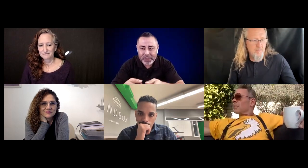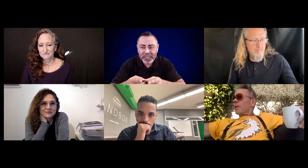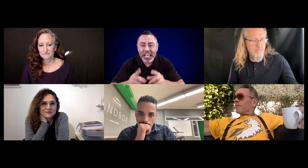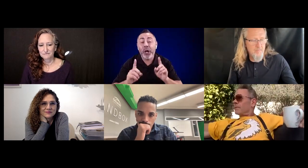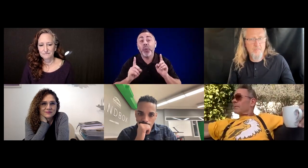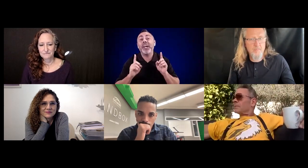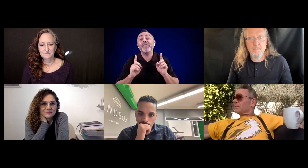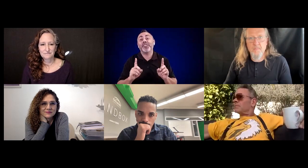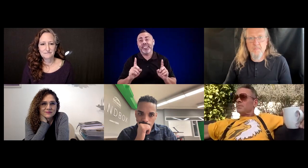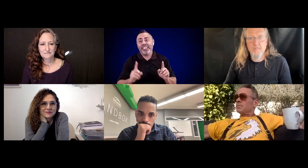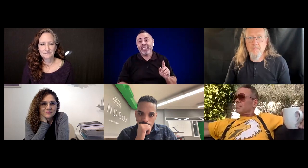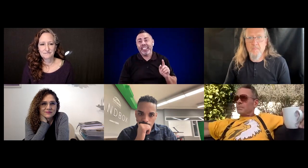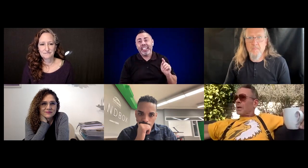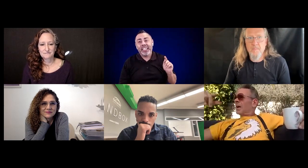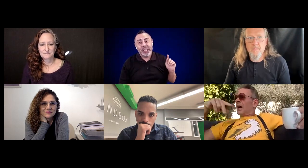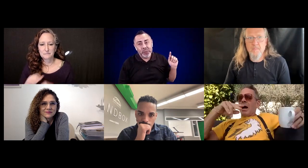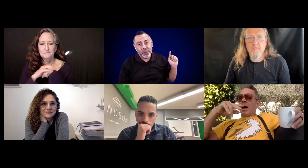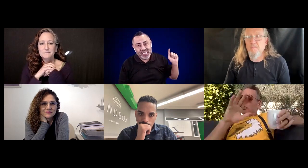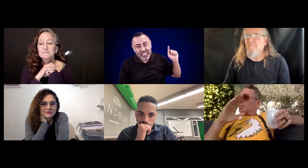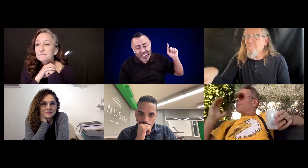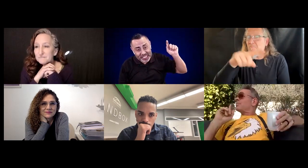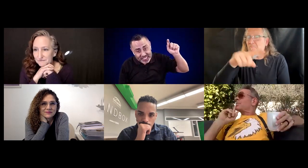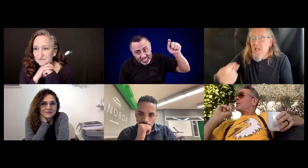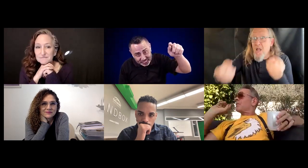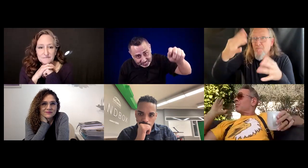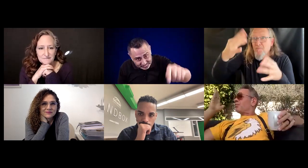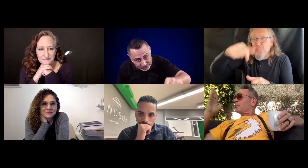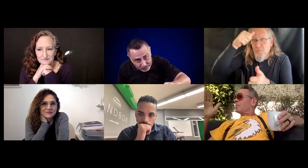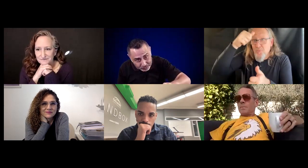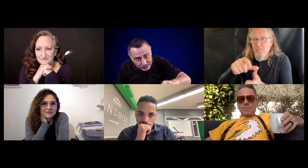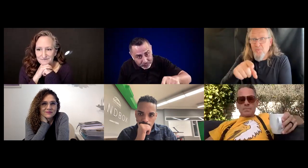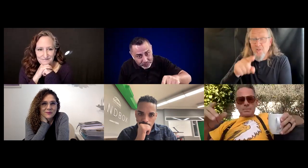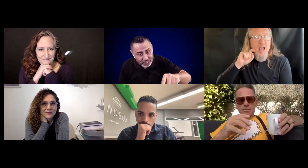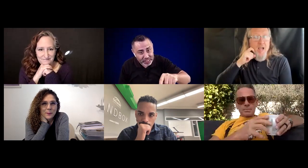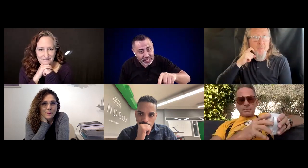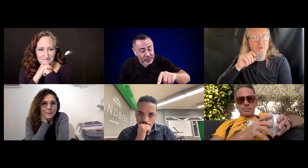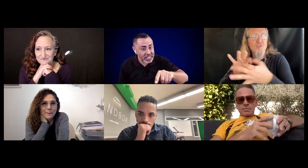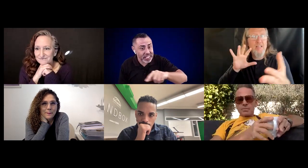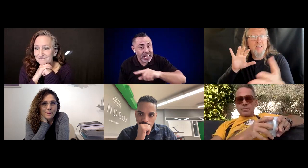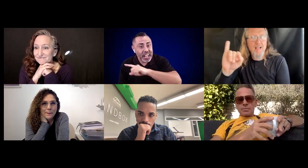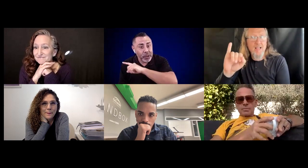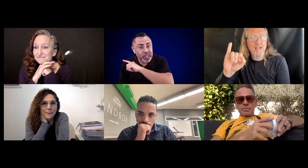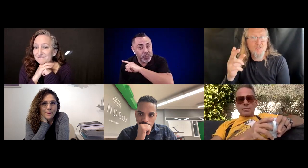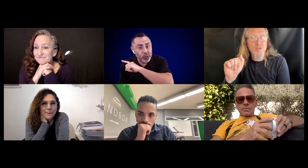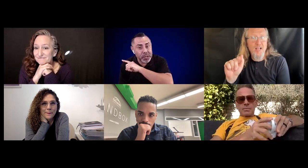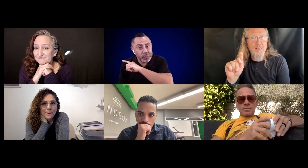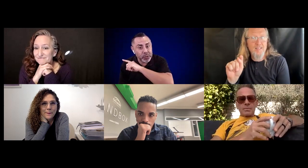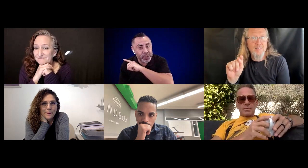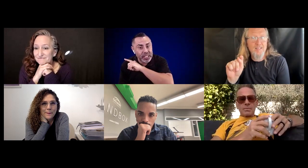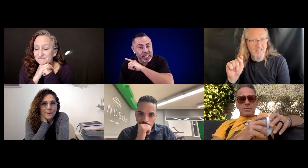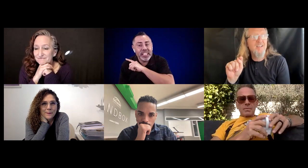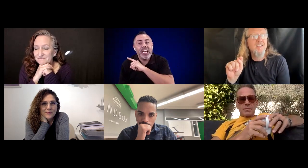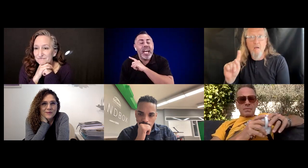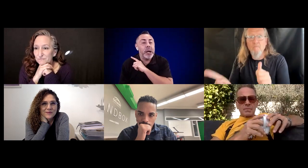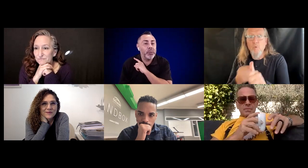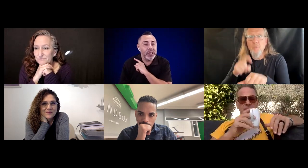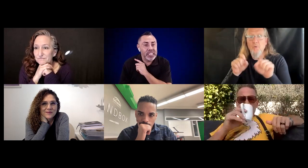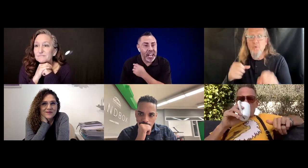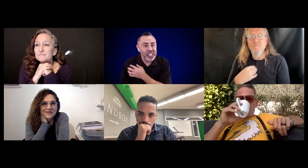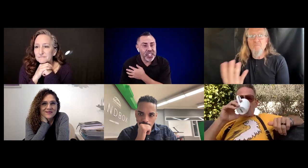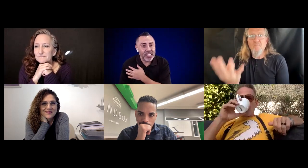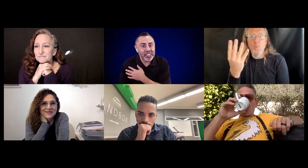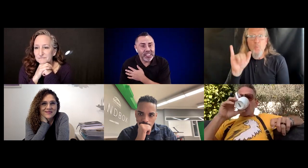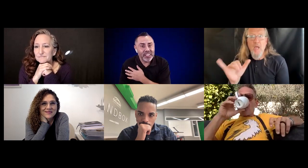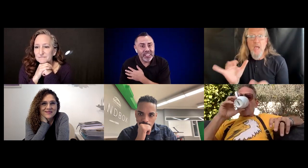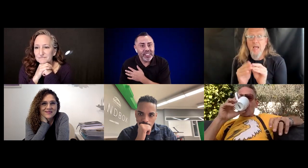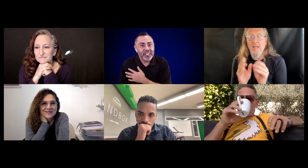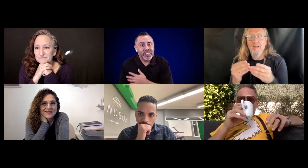However, it wasn't until, and let me ask how many of you remember when Apple released, iChat.